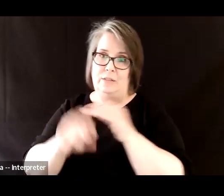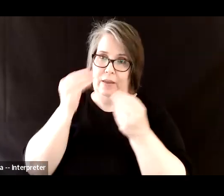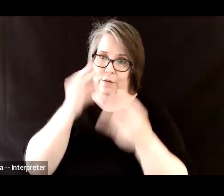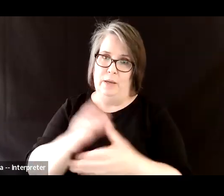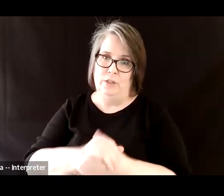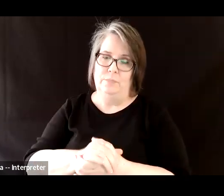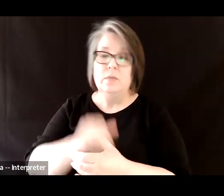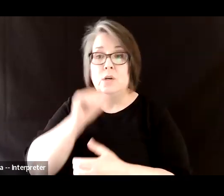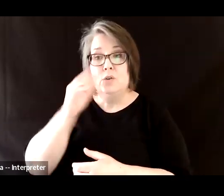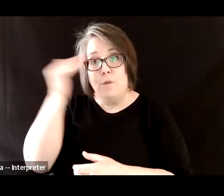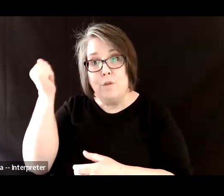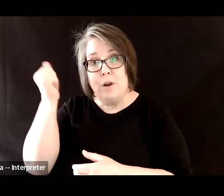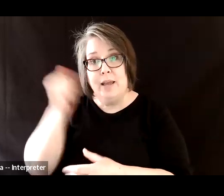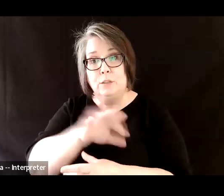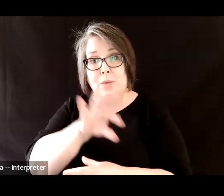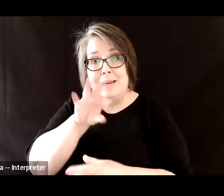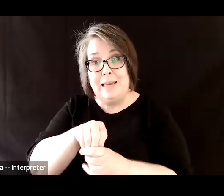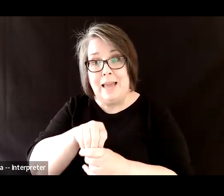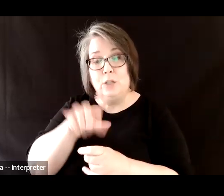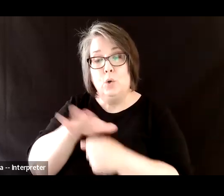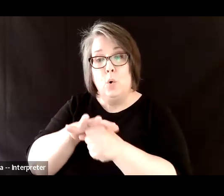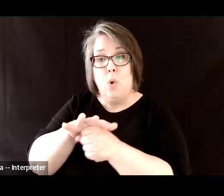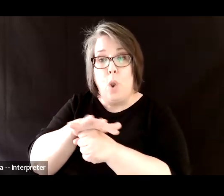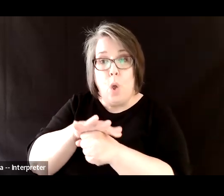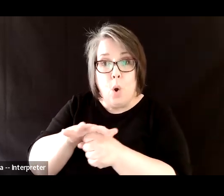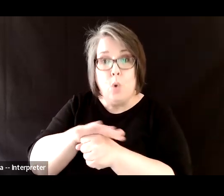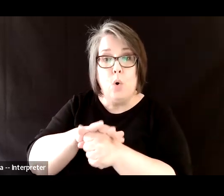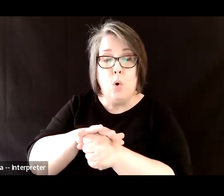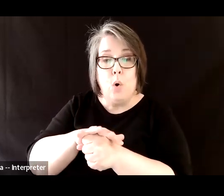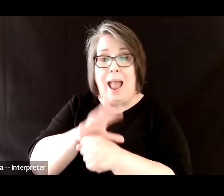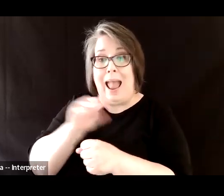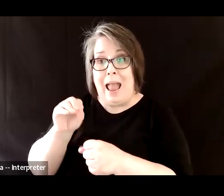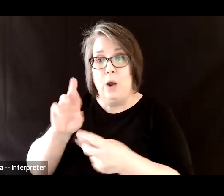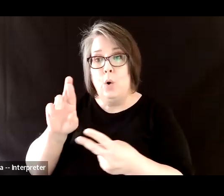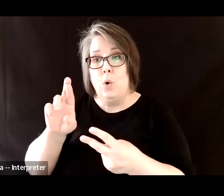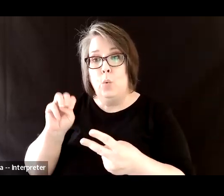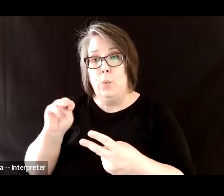And don't forget to engage your local and remote viewers. Again, if this is a hybrid environment it is -- it can be